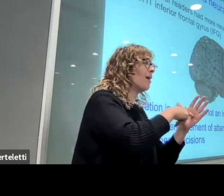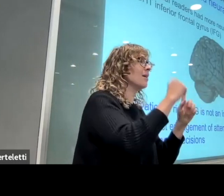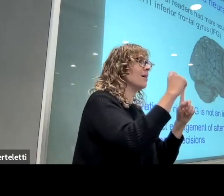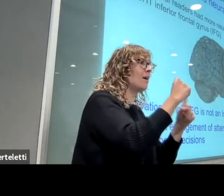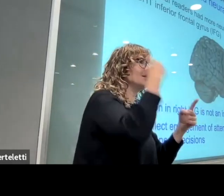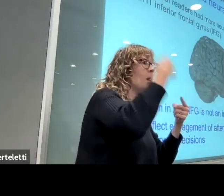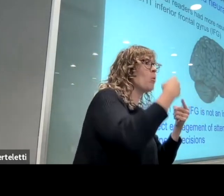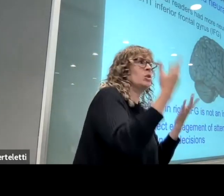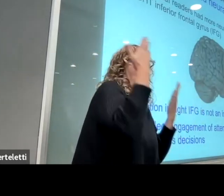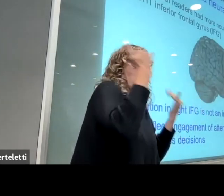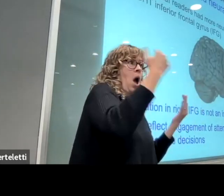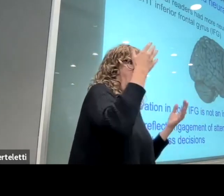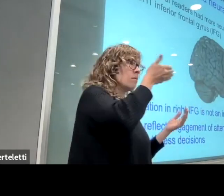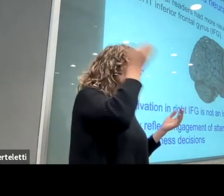Okay, So now let me turn